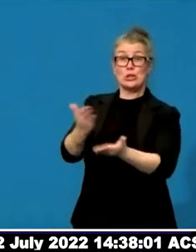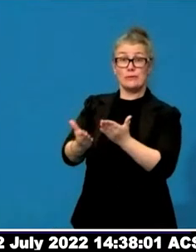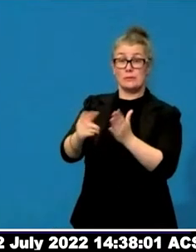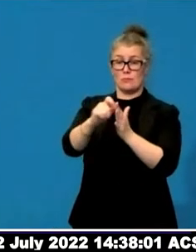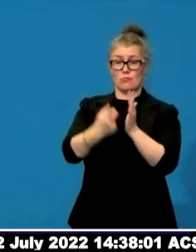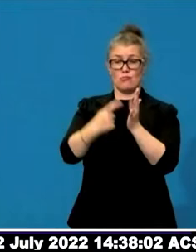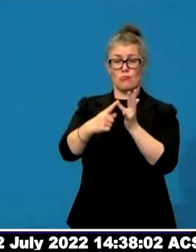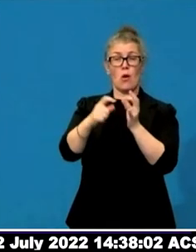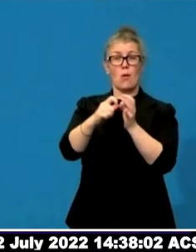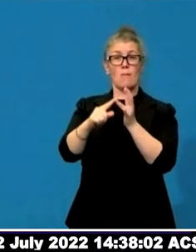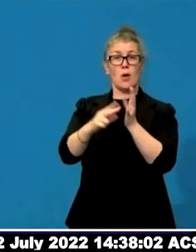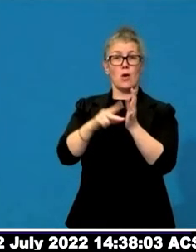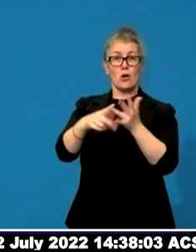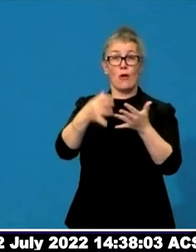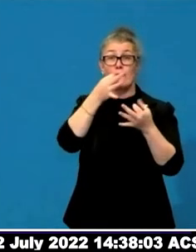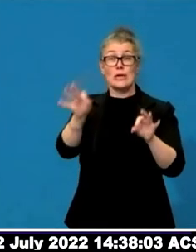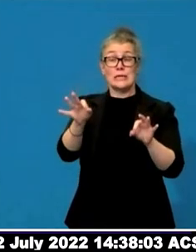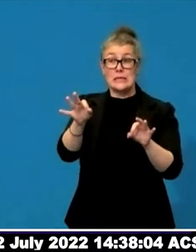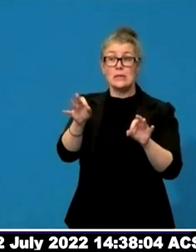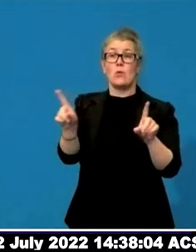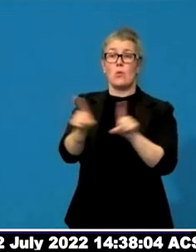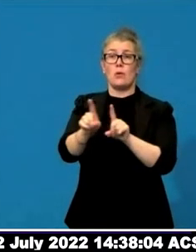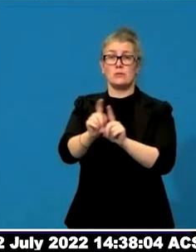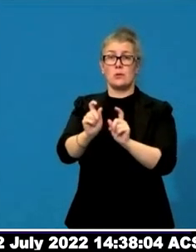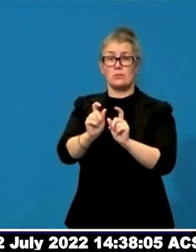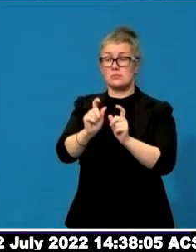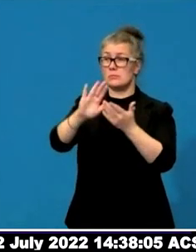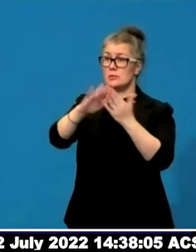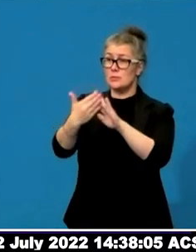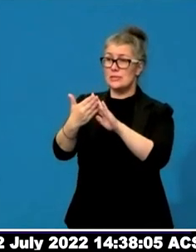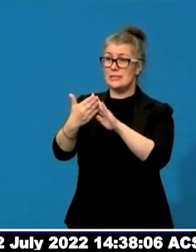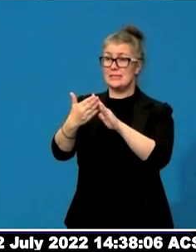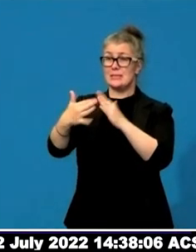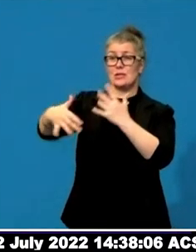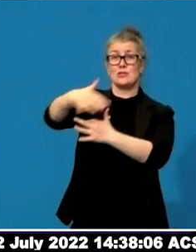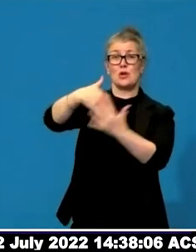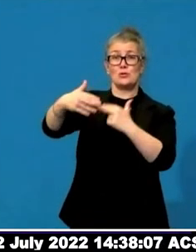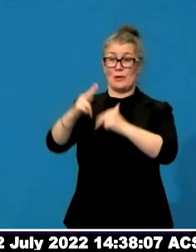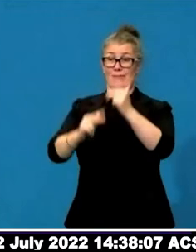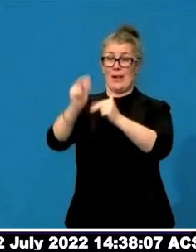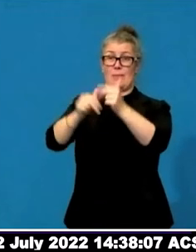work that we get paid for in community and social development work. So that's my degree and that's - everything in this business